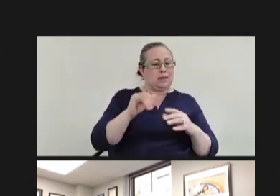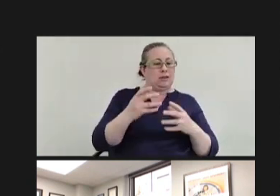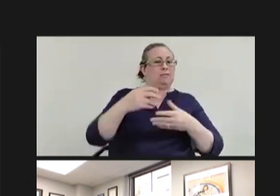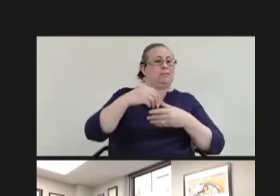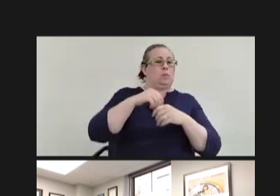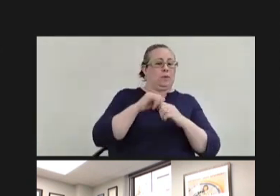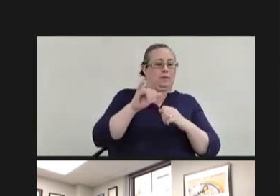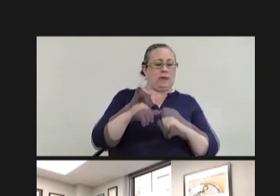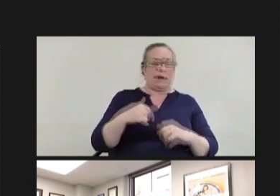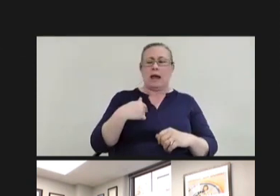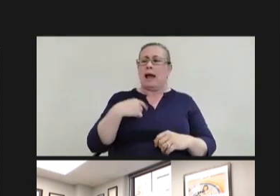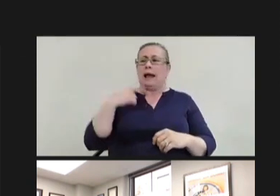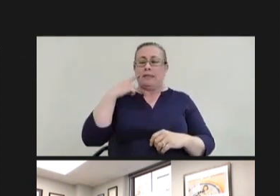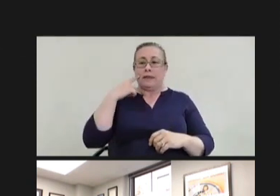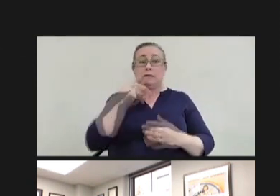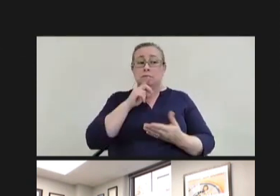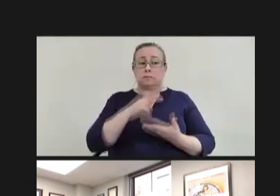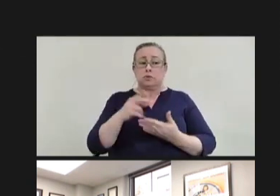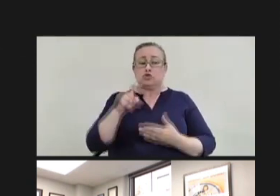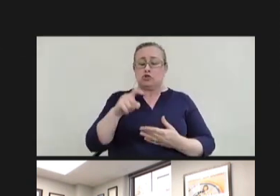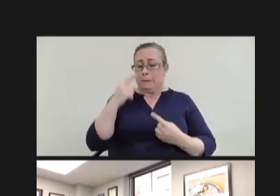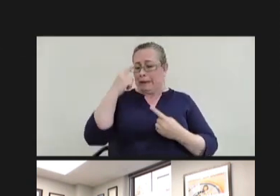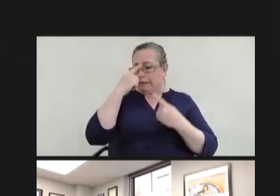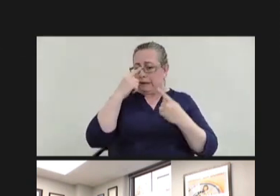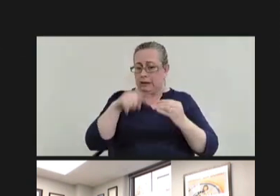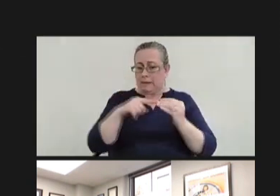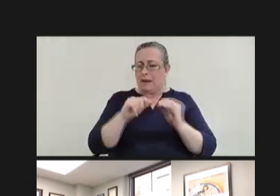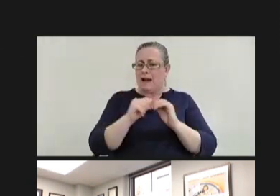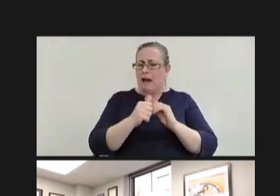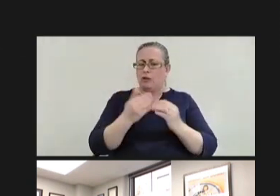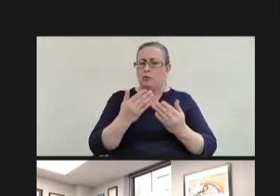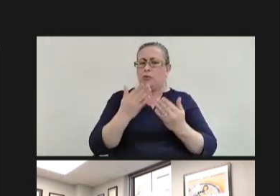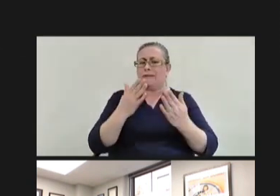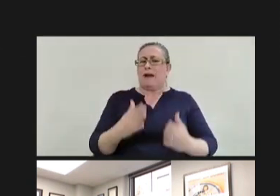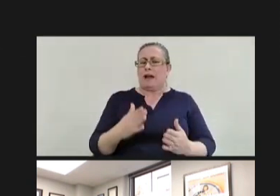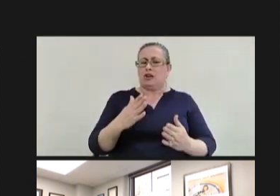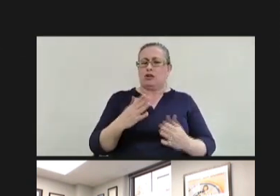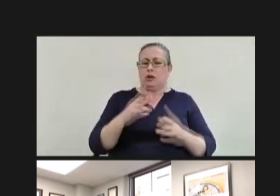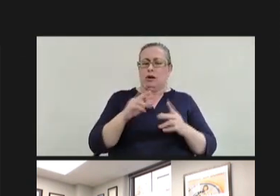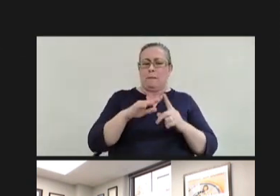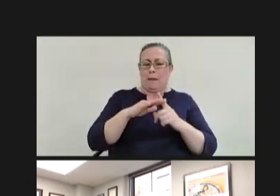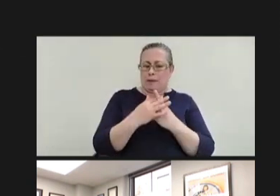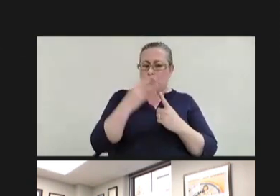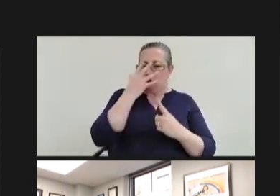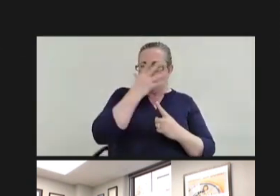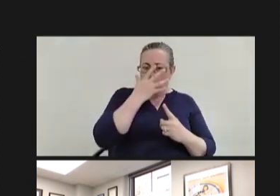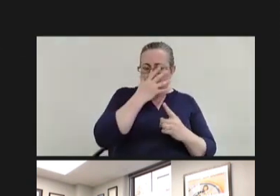thinking about how our provider population looks relative to our patient population,